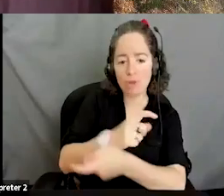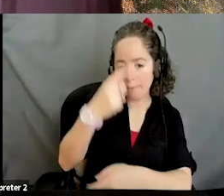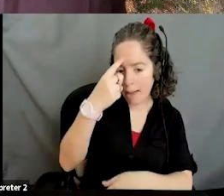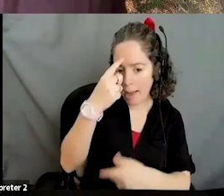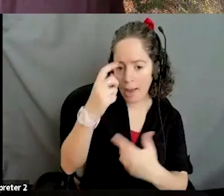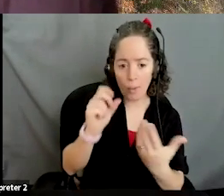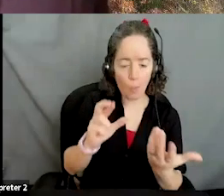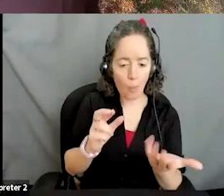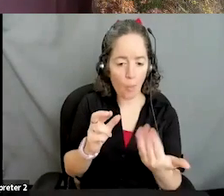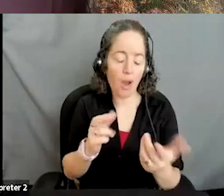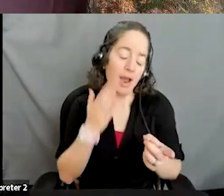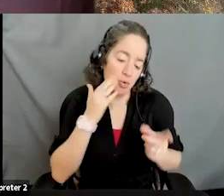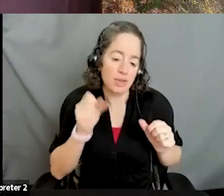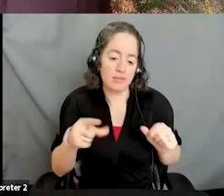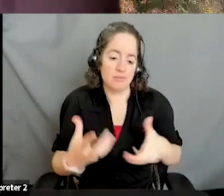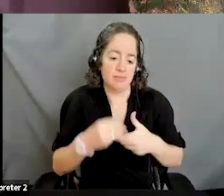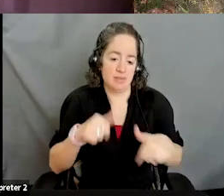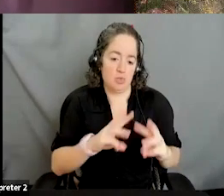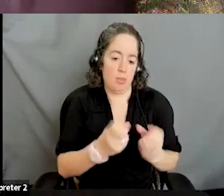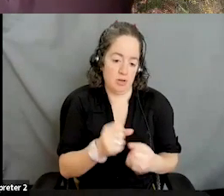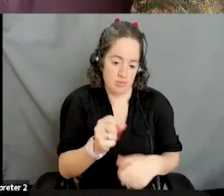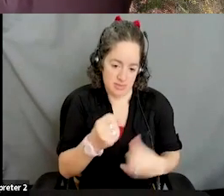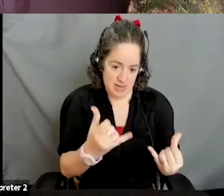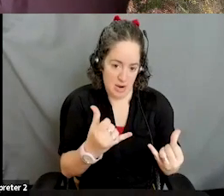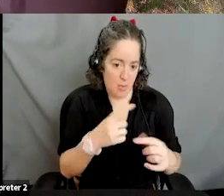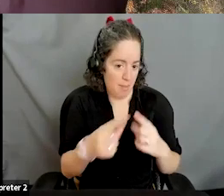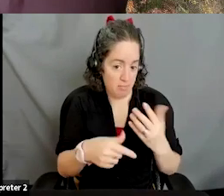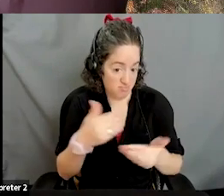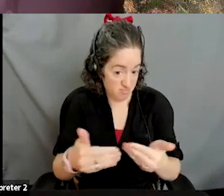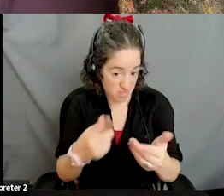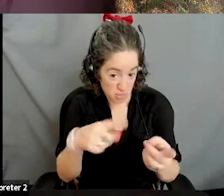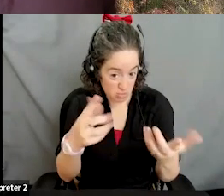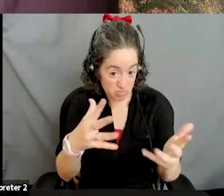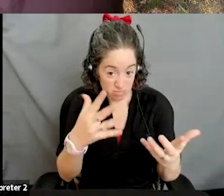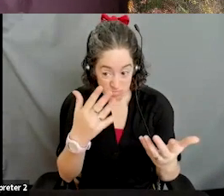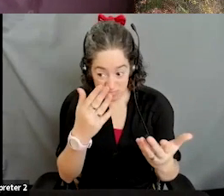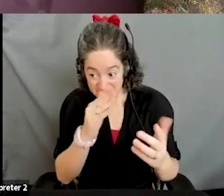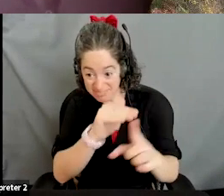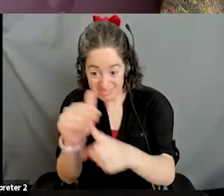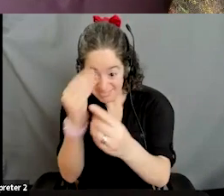about this experience? This is my first foray into that quest, if you will, right now.